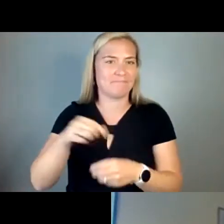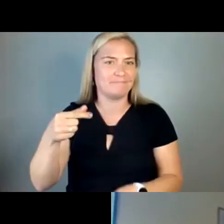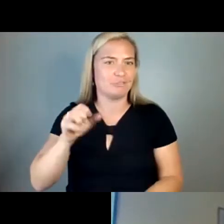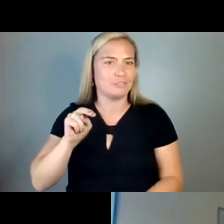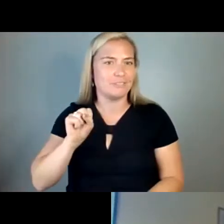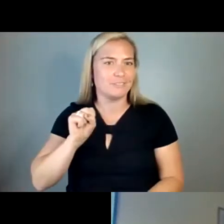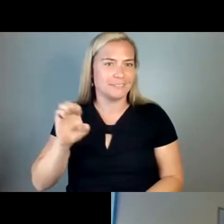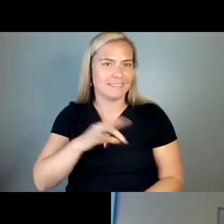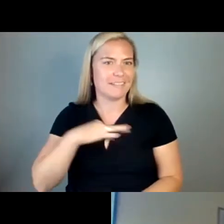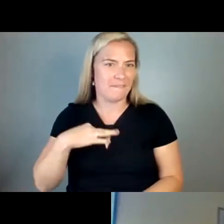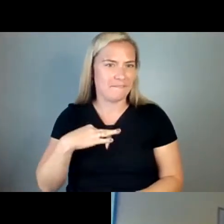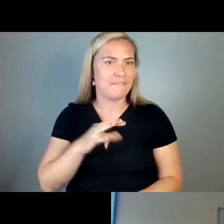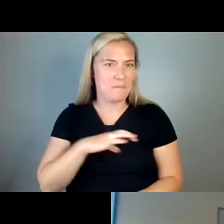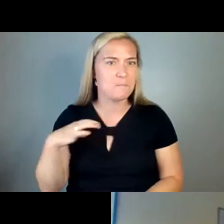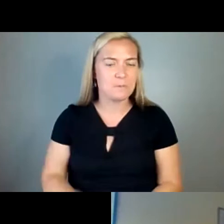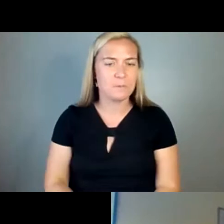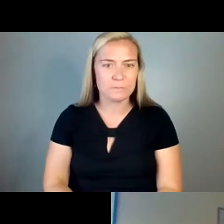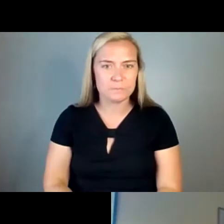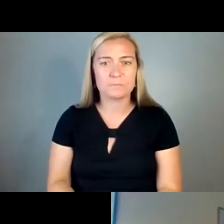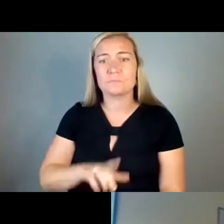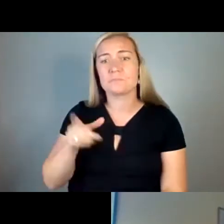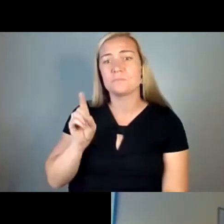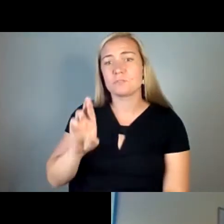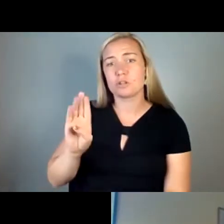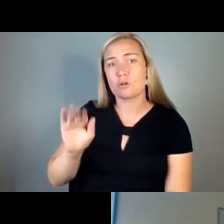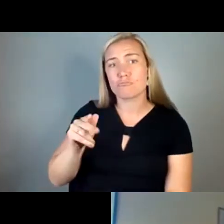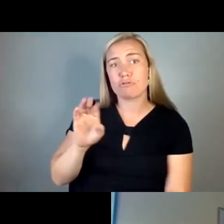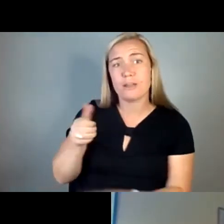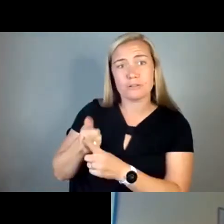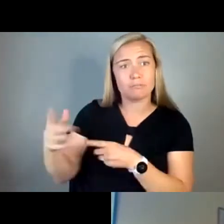of Medicine and Co-Director of the Medical Center's vaccine treatment and evaluation unit